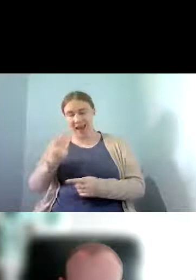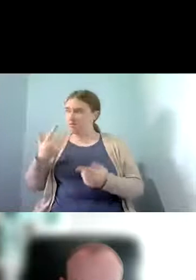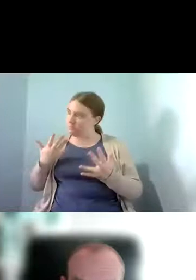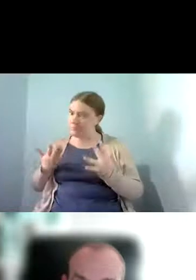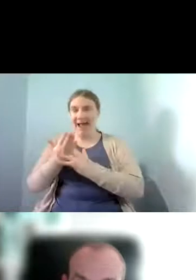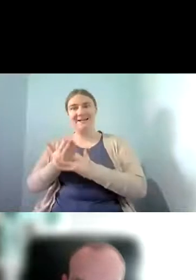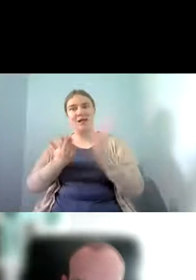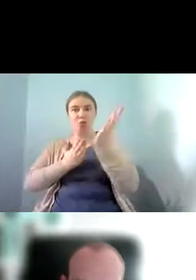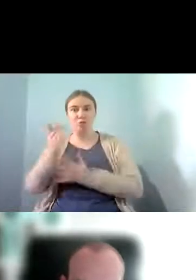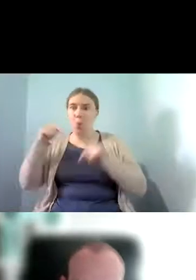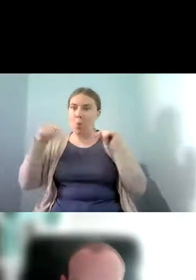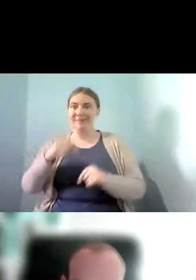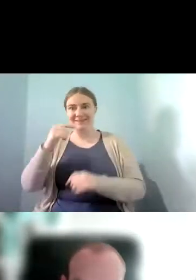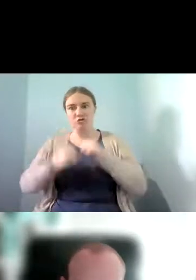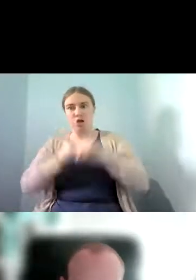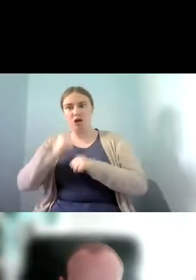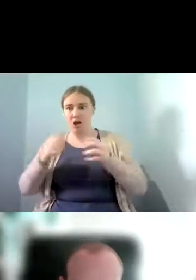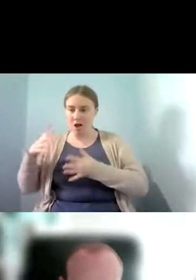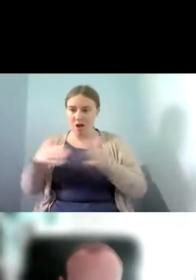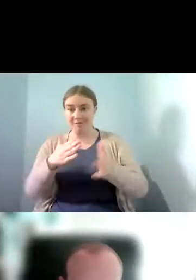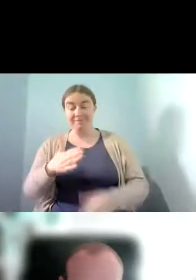one important thing to note is that i'm not a fish pass designer